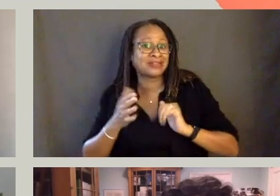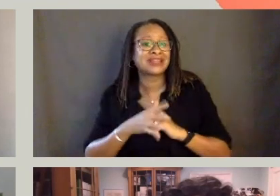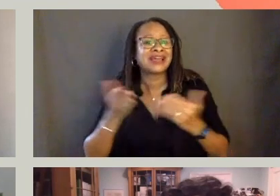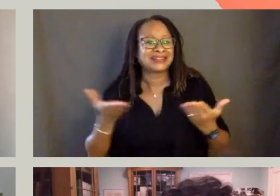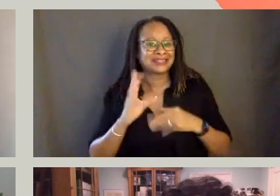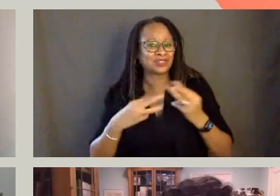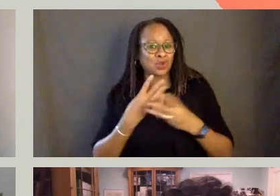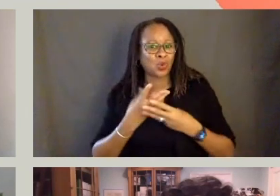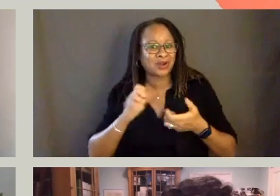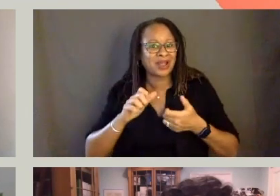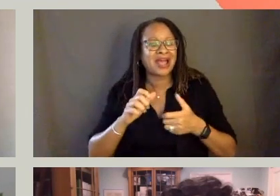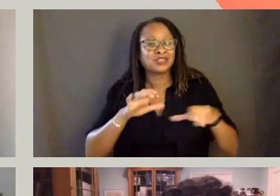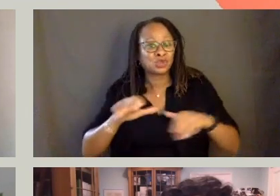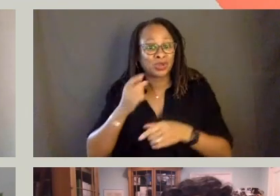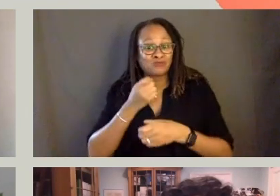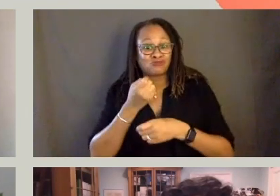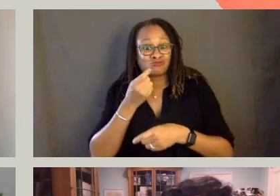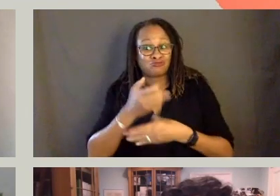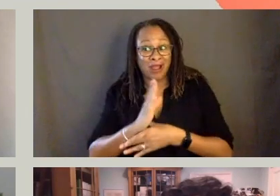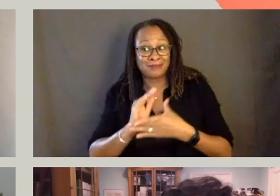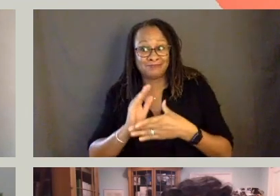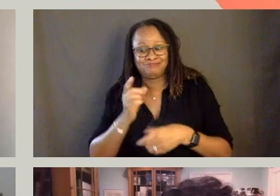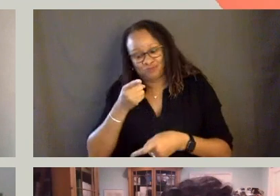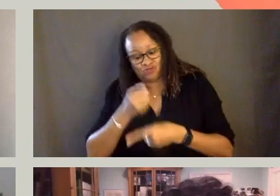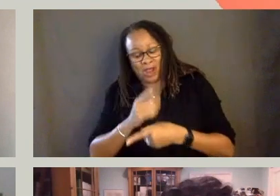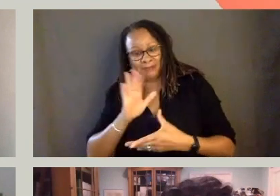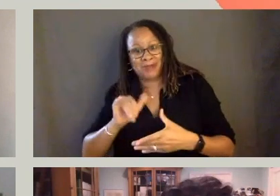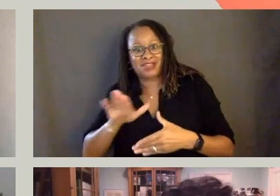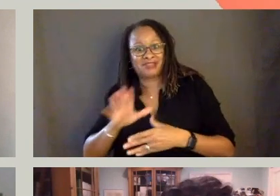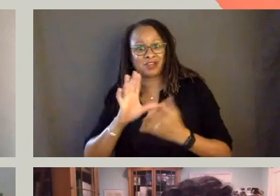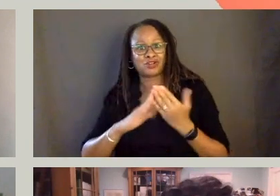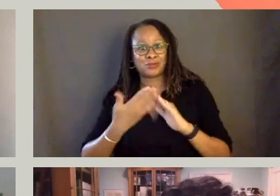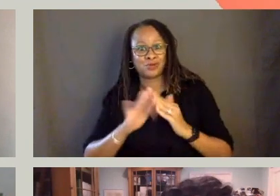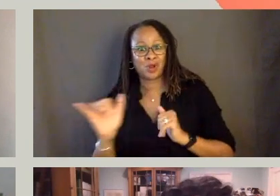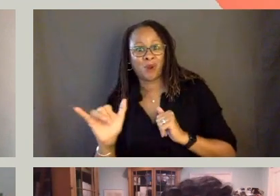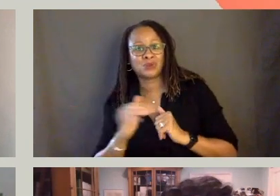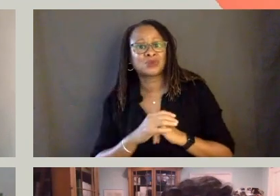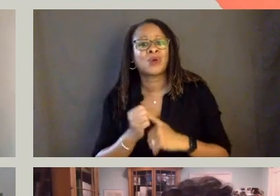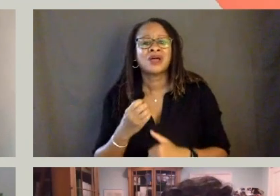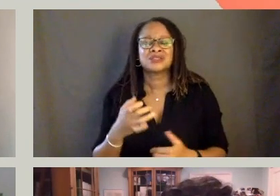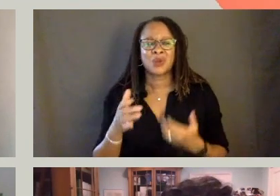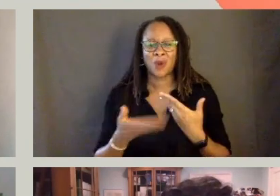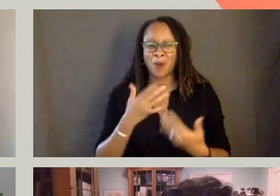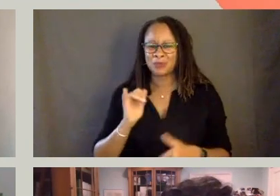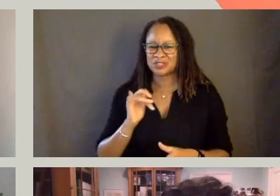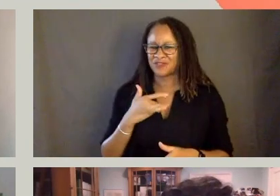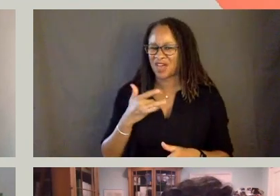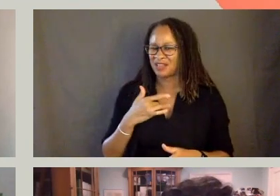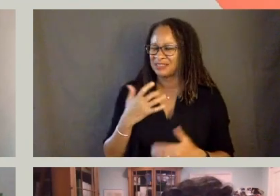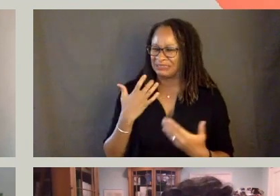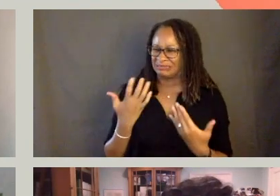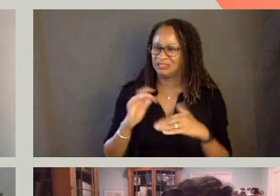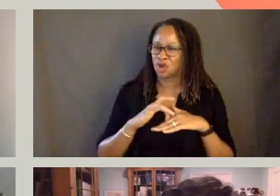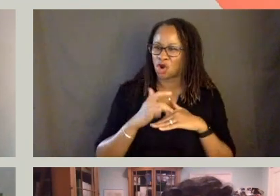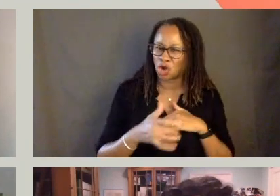and trying to do right by their community. And so it almost felt like kind of too early to even like document them in that way